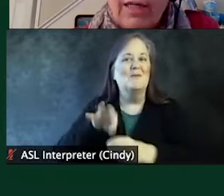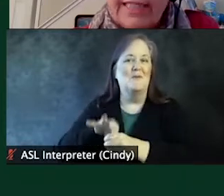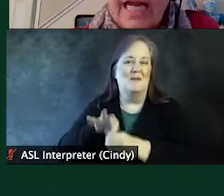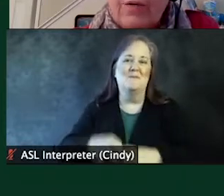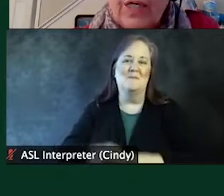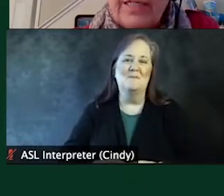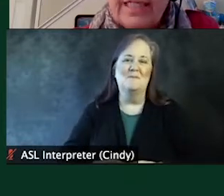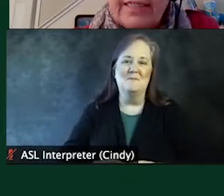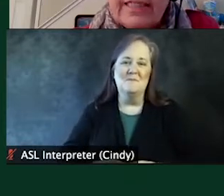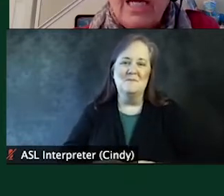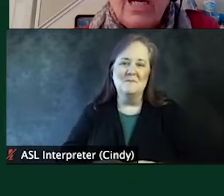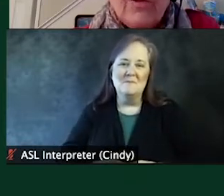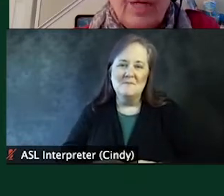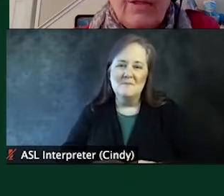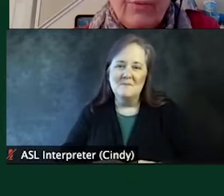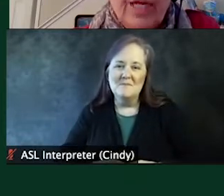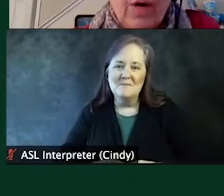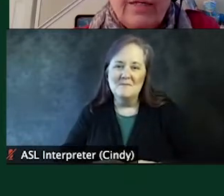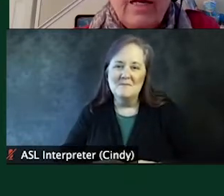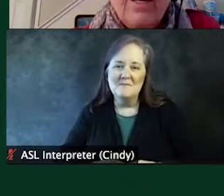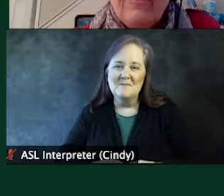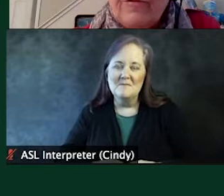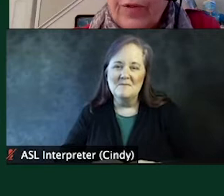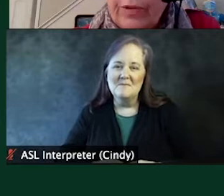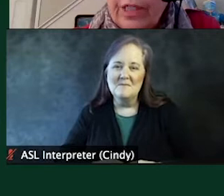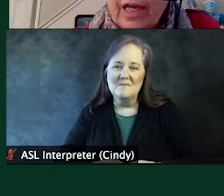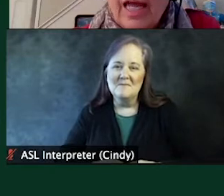It's 916-331-VOTE.